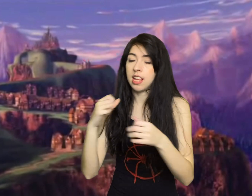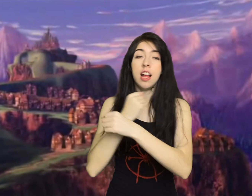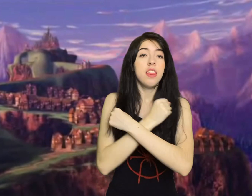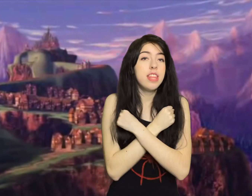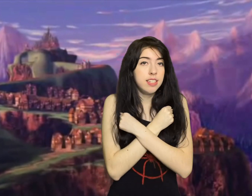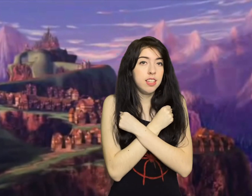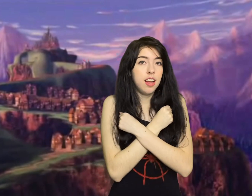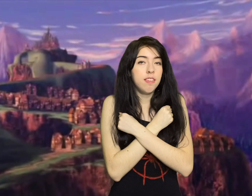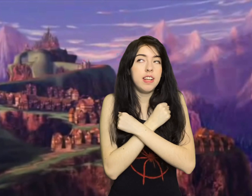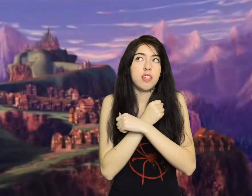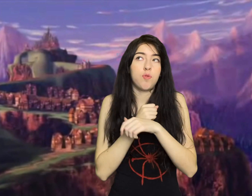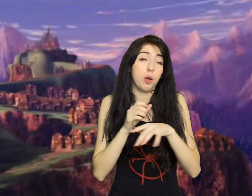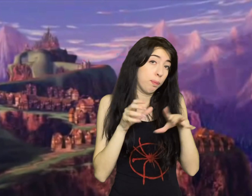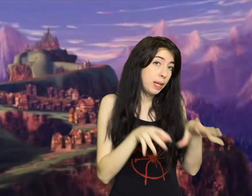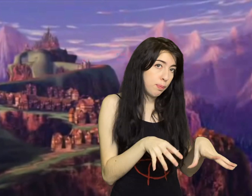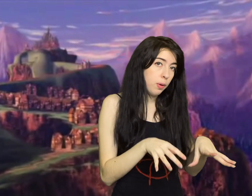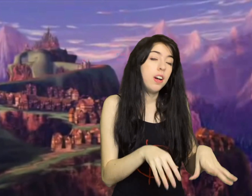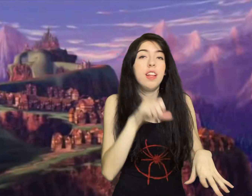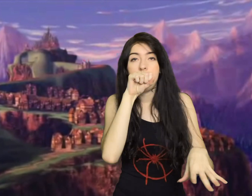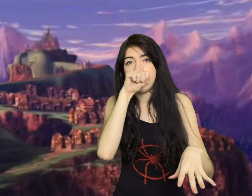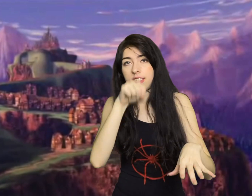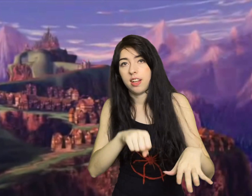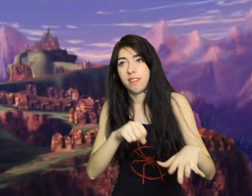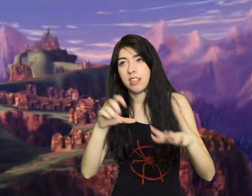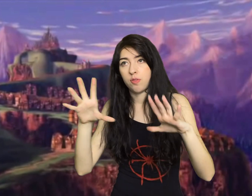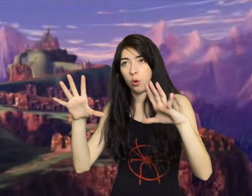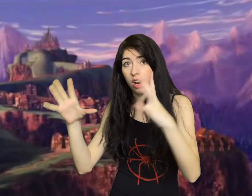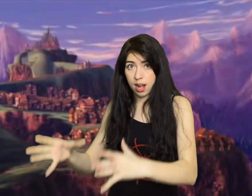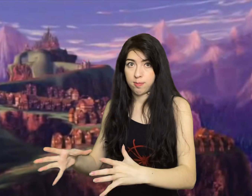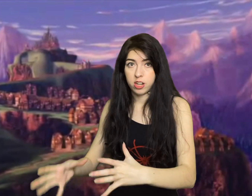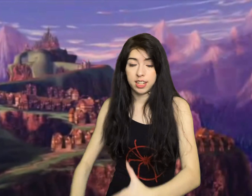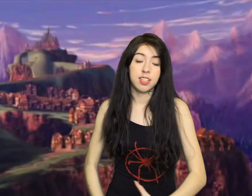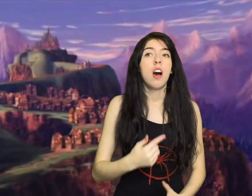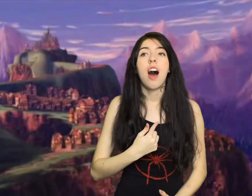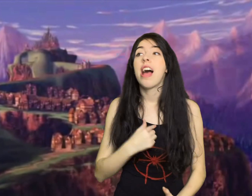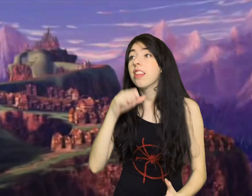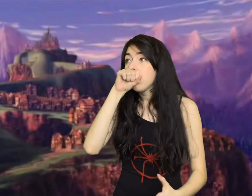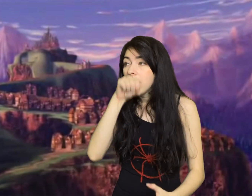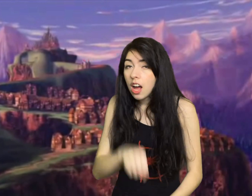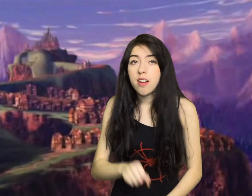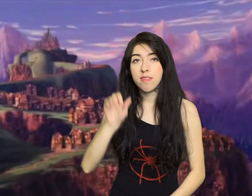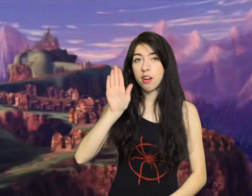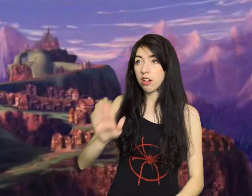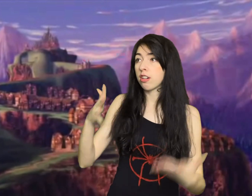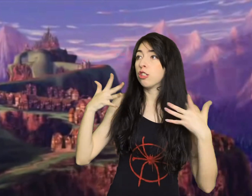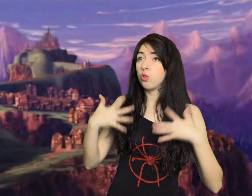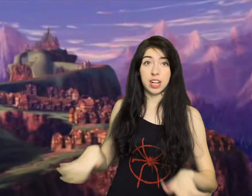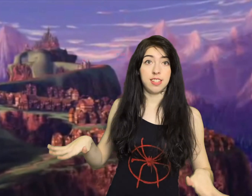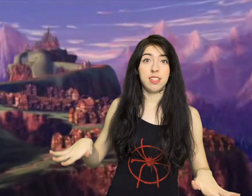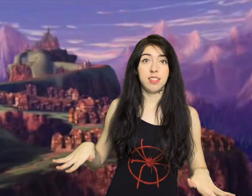this LOVE is for people. this LOVE is for objects. I LOVE HER DRESSES